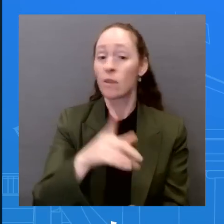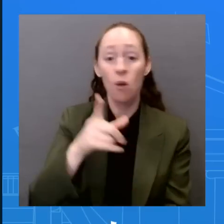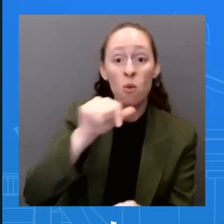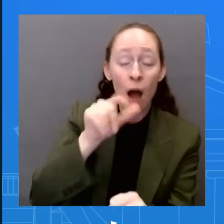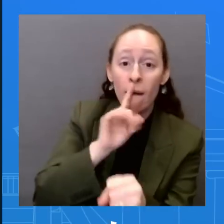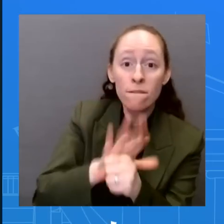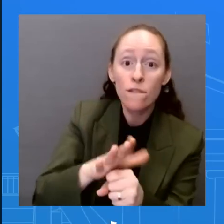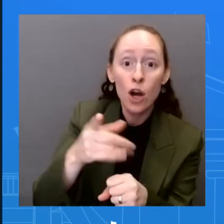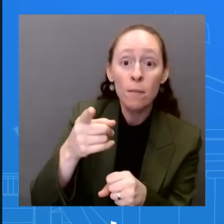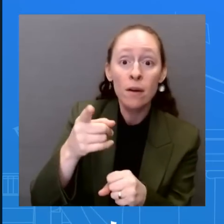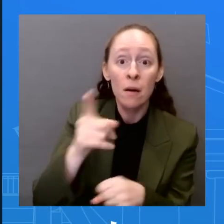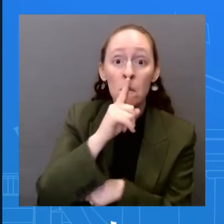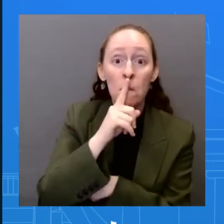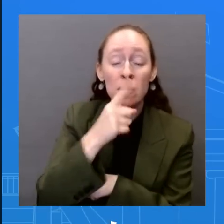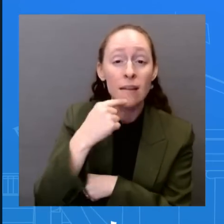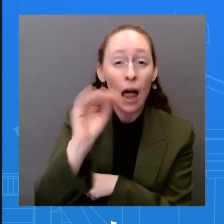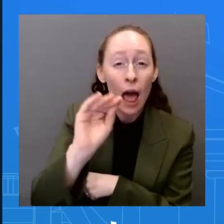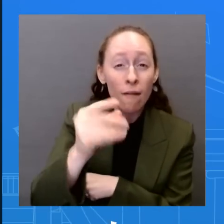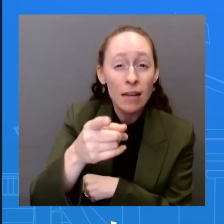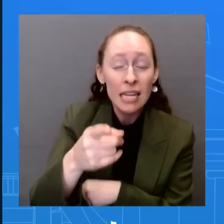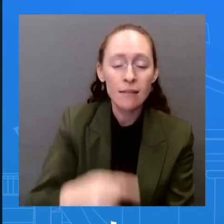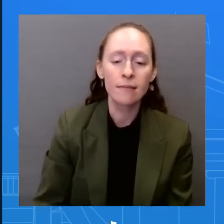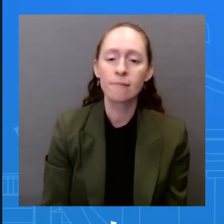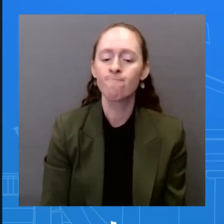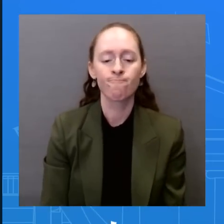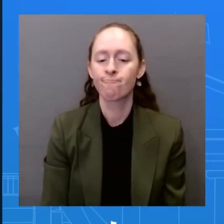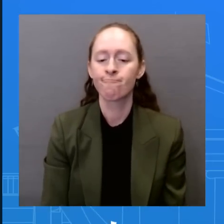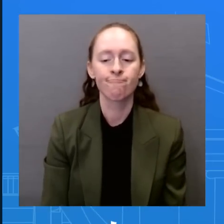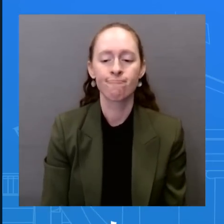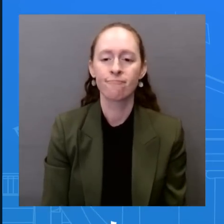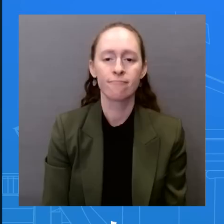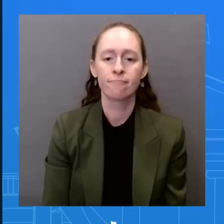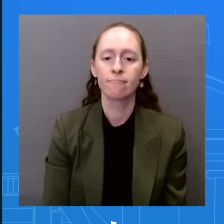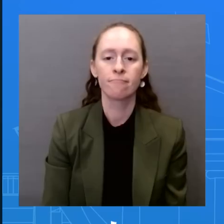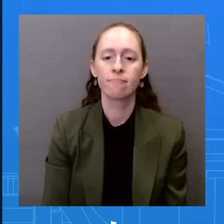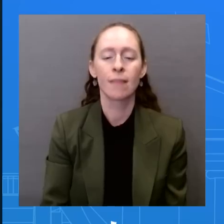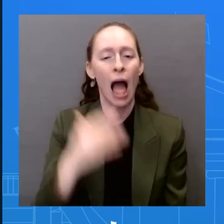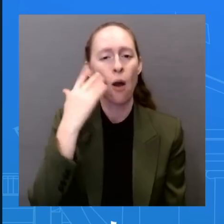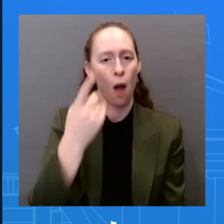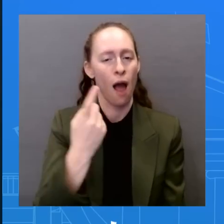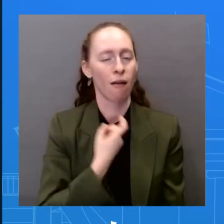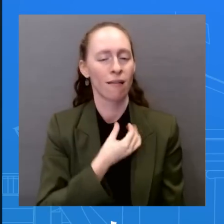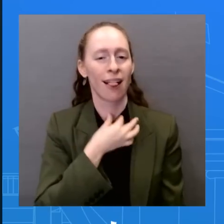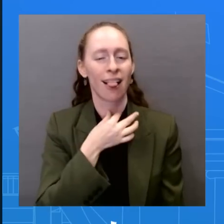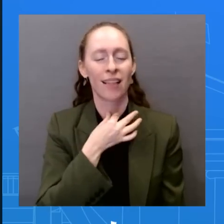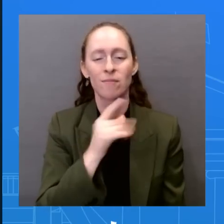we've talked about this many times. I know you've asked this question. I'm going to go around. Go ahead.